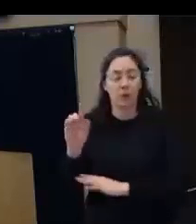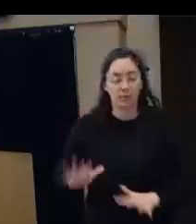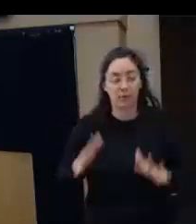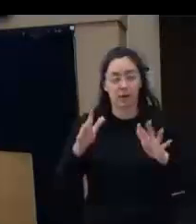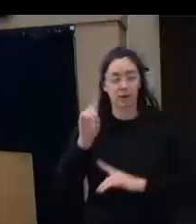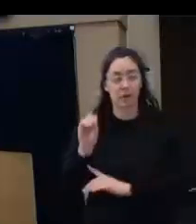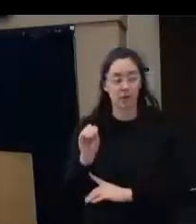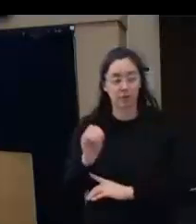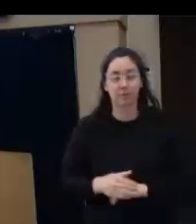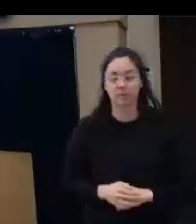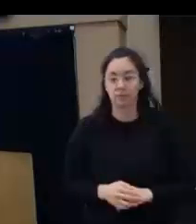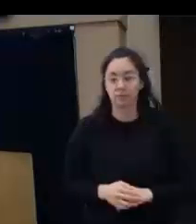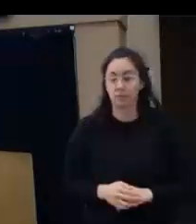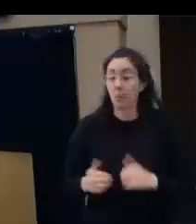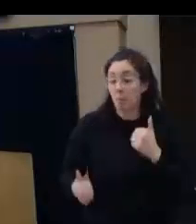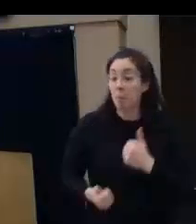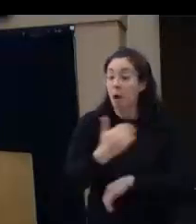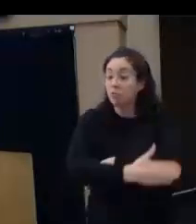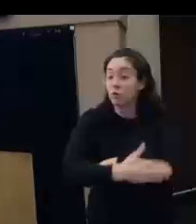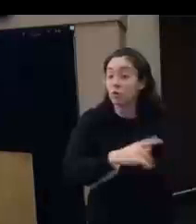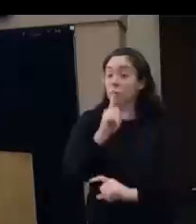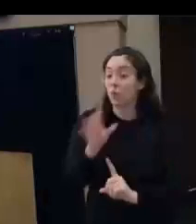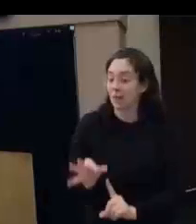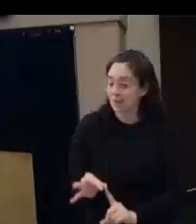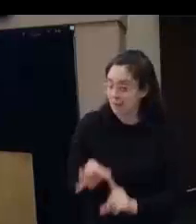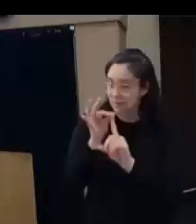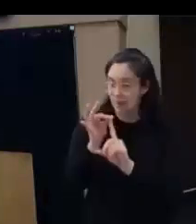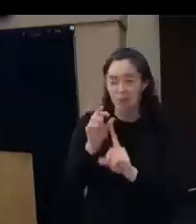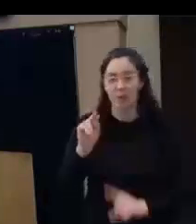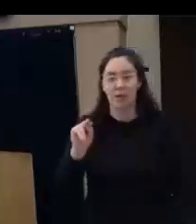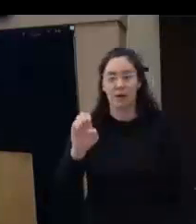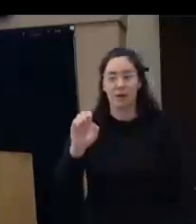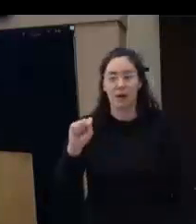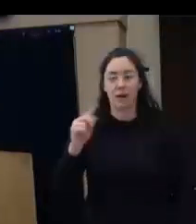this is true in most of the countries except for Netherlands so for whatever reason studies from